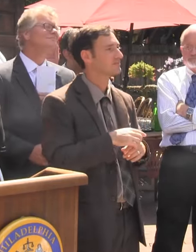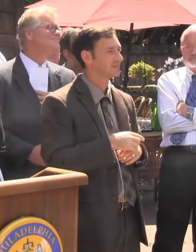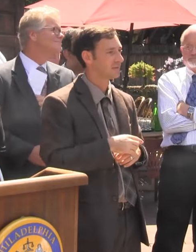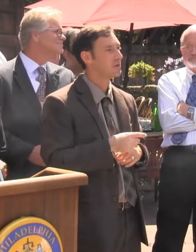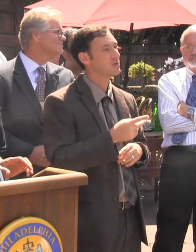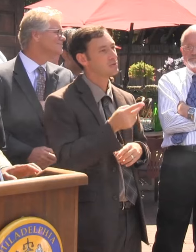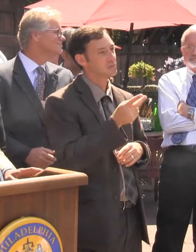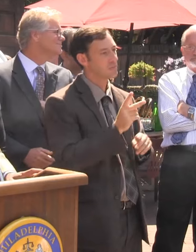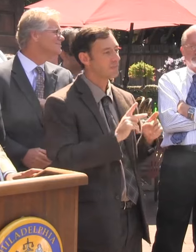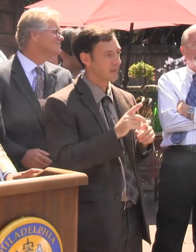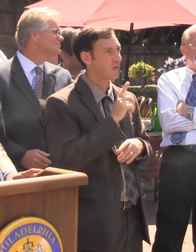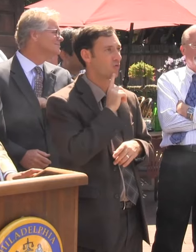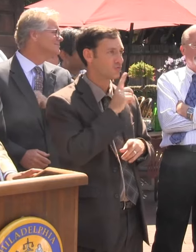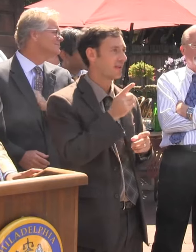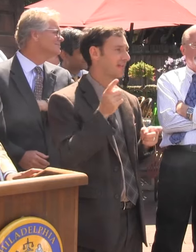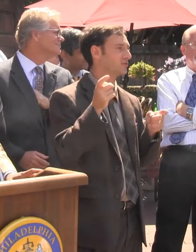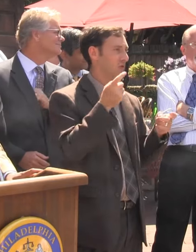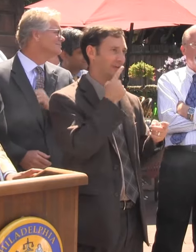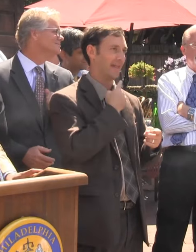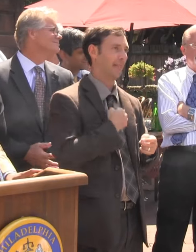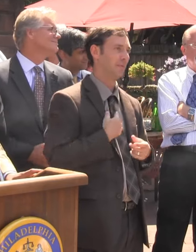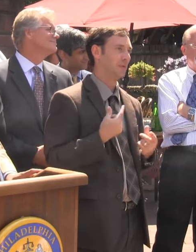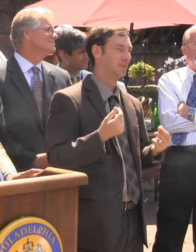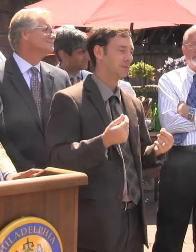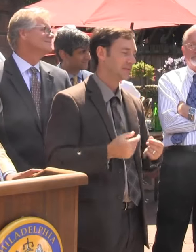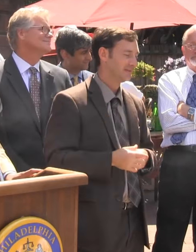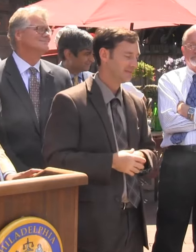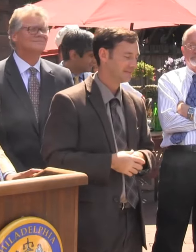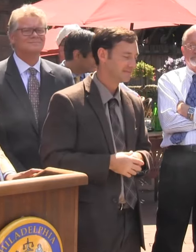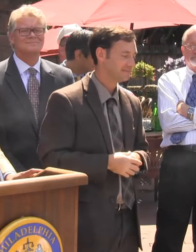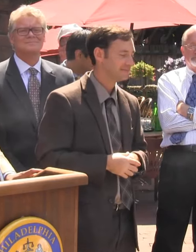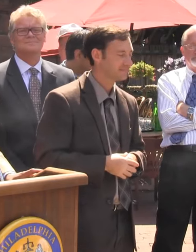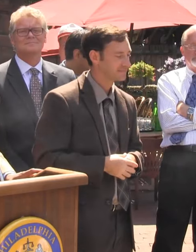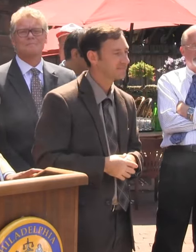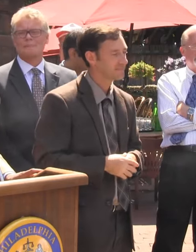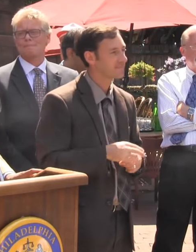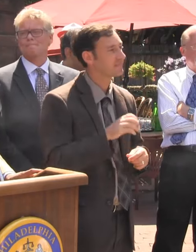charge tell me what to do. To the news media, any questions?